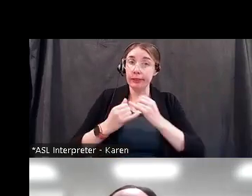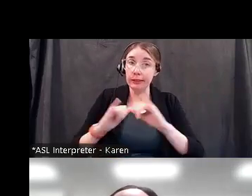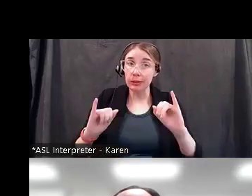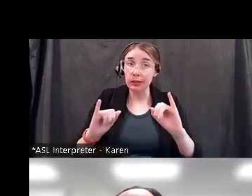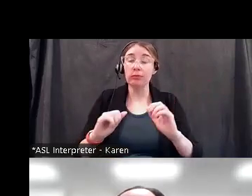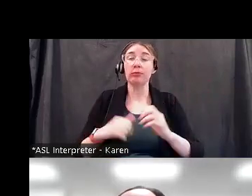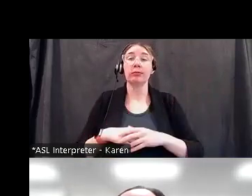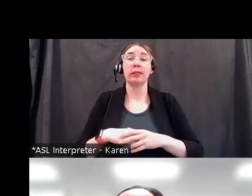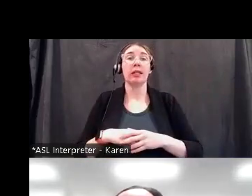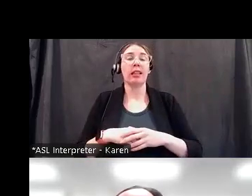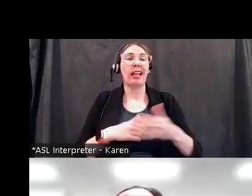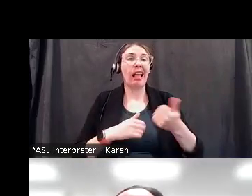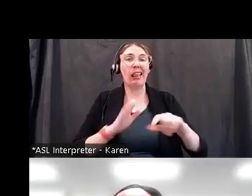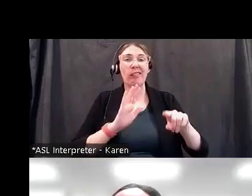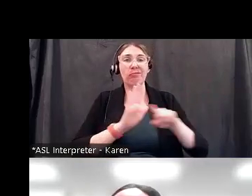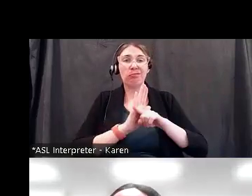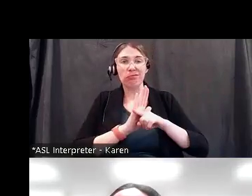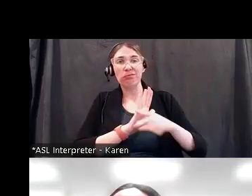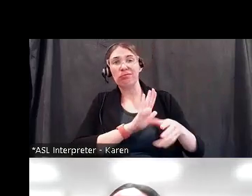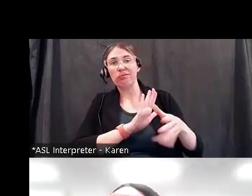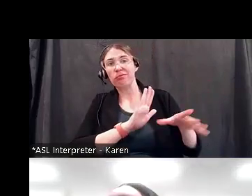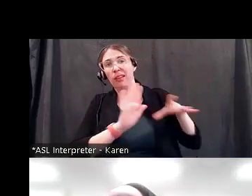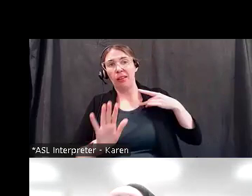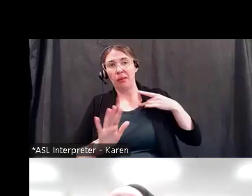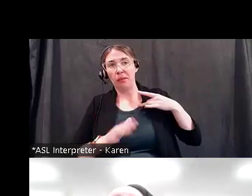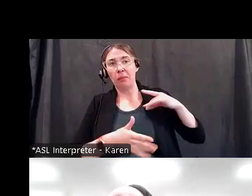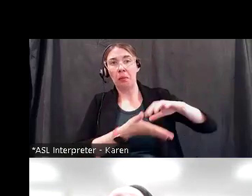and focuses on abilities and moves disability to the background.